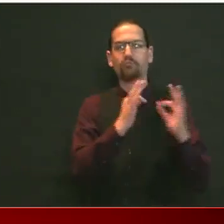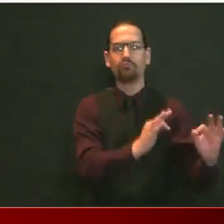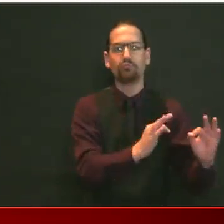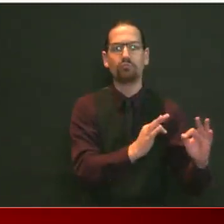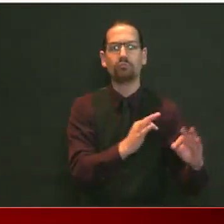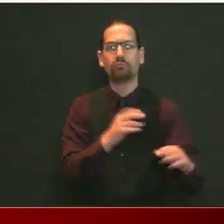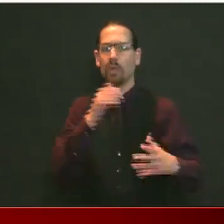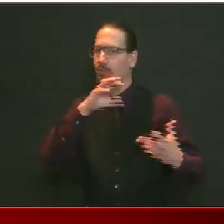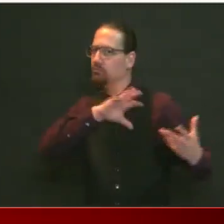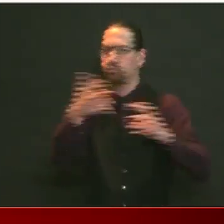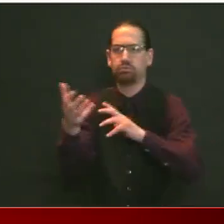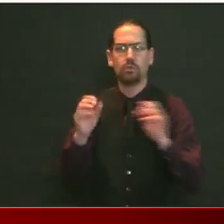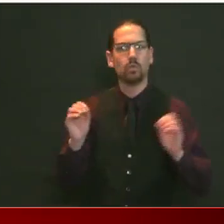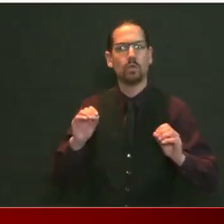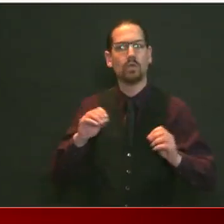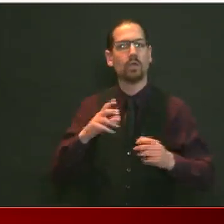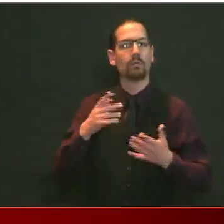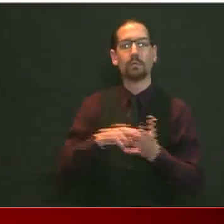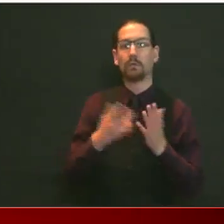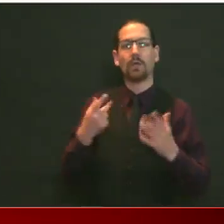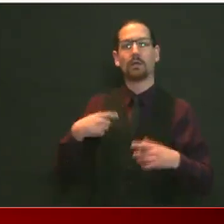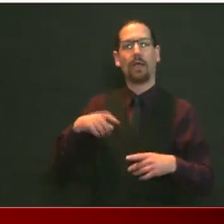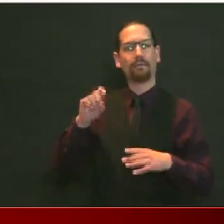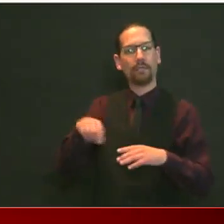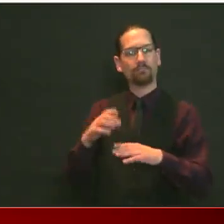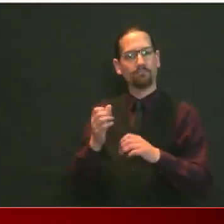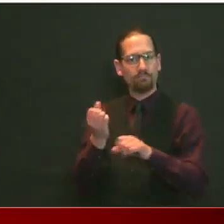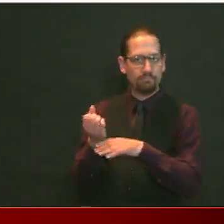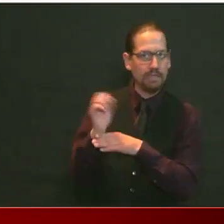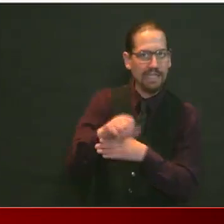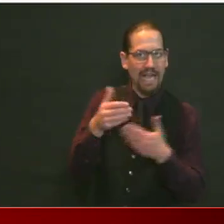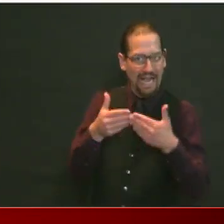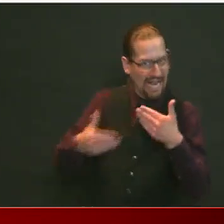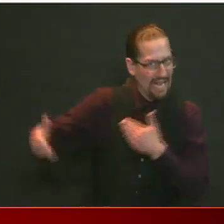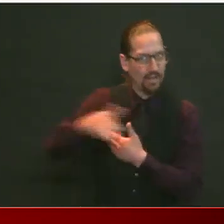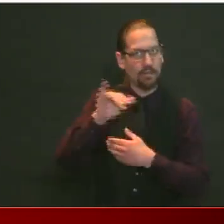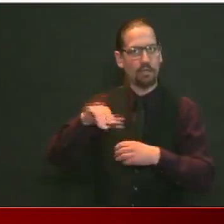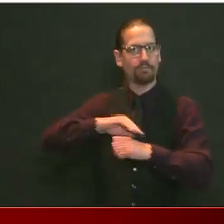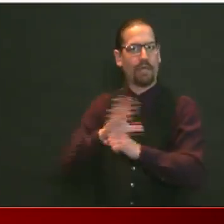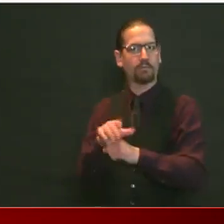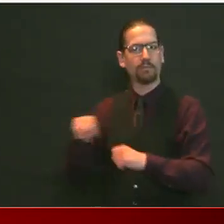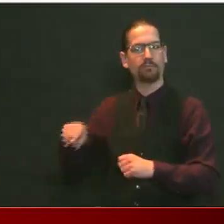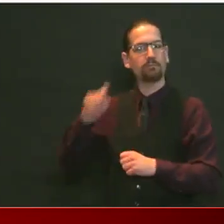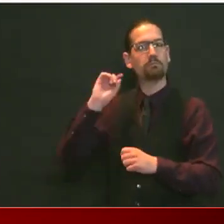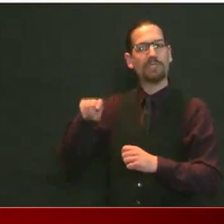CITY, STATE, COUNTRY THAT HAS EFFECTIVELY CONTROLLED THIS AND NOT HAD THEIR ECONOMY BE